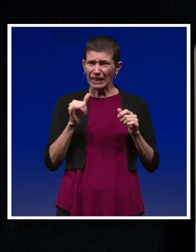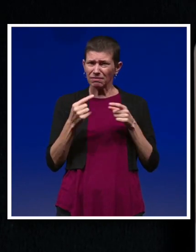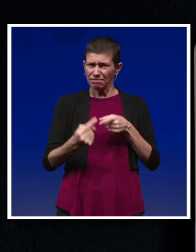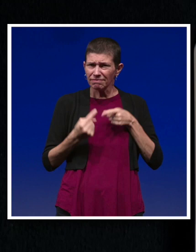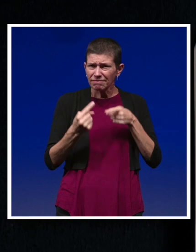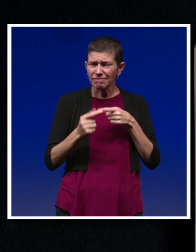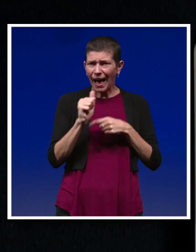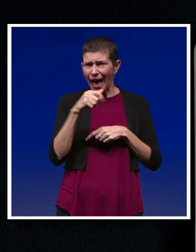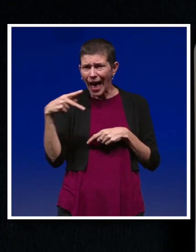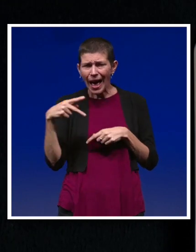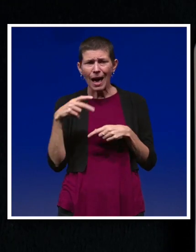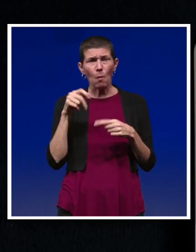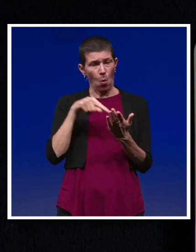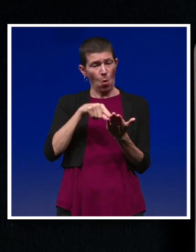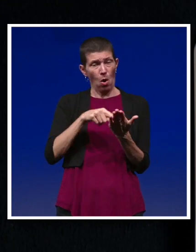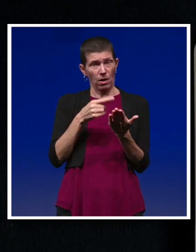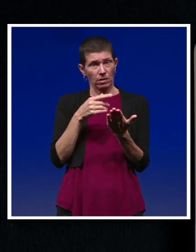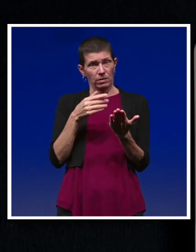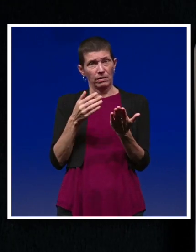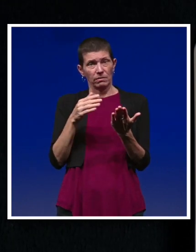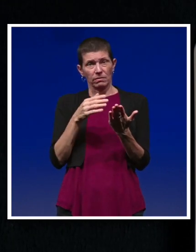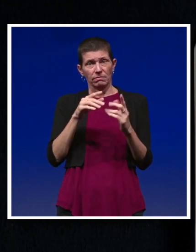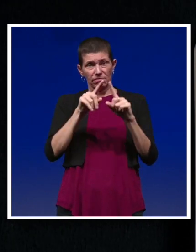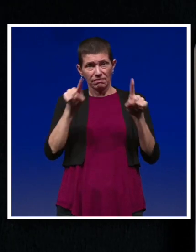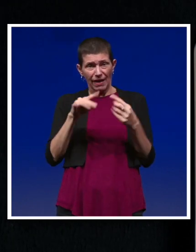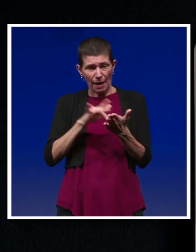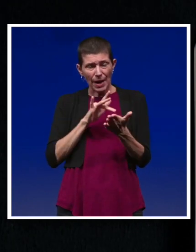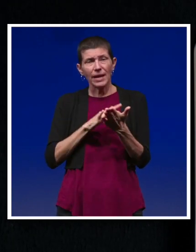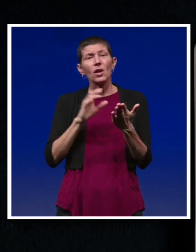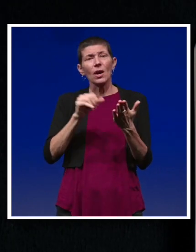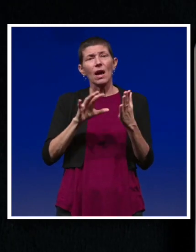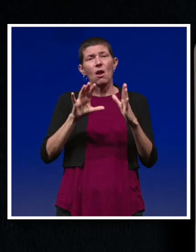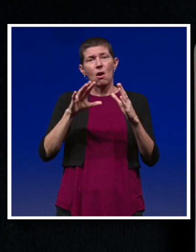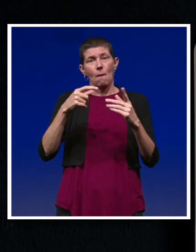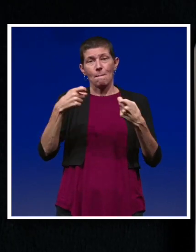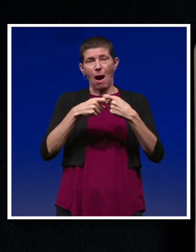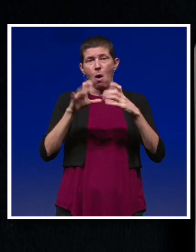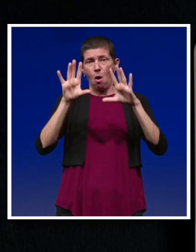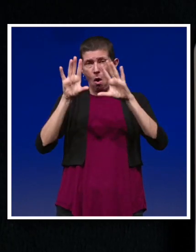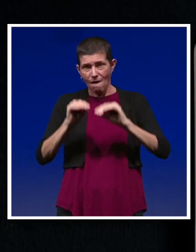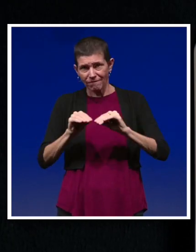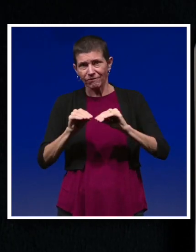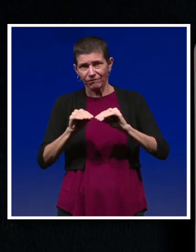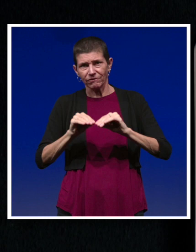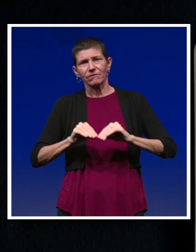If you continue to have issues with an app or your device, restart your iPad